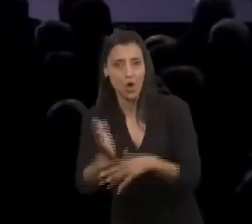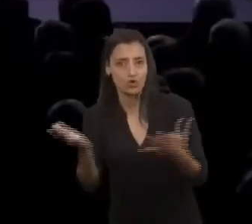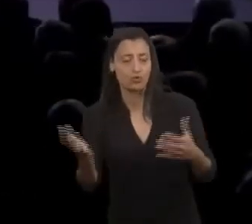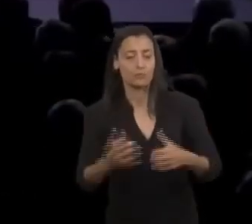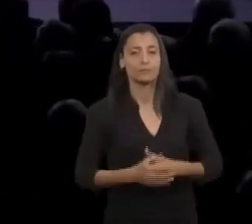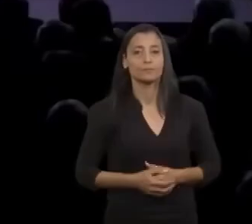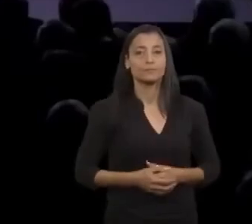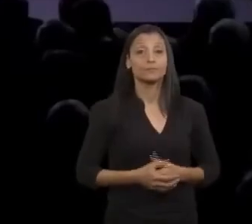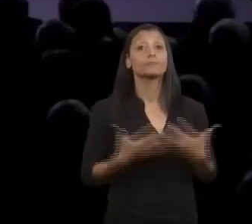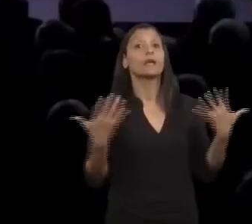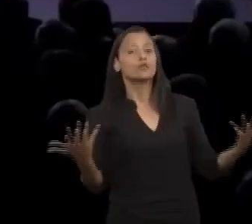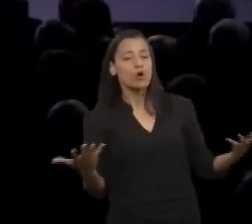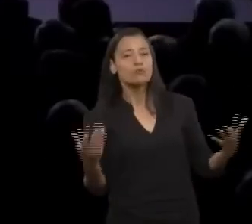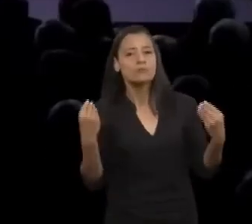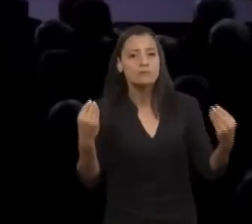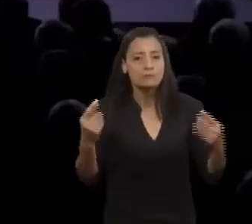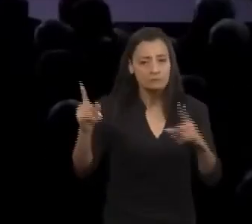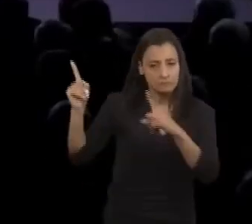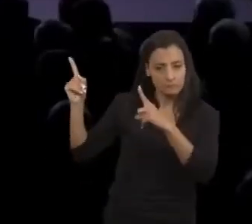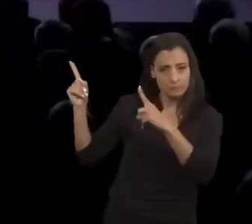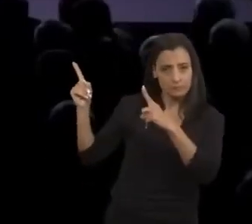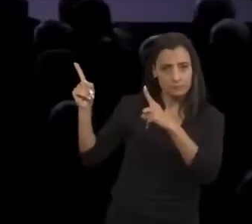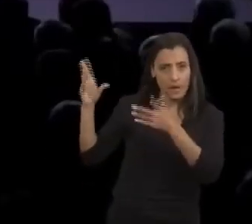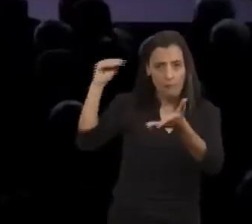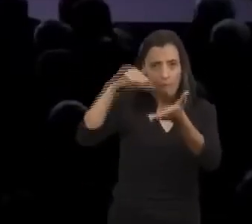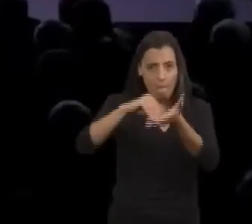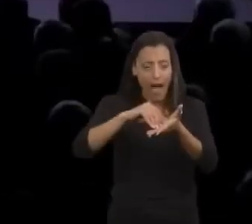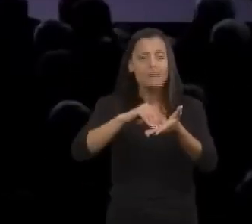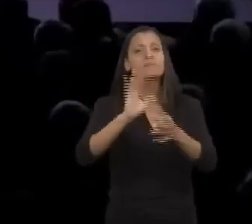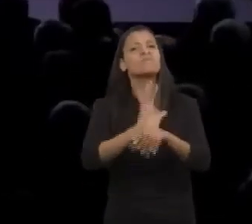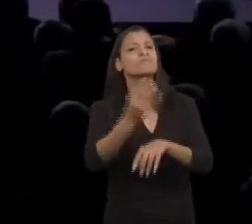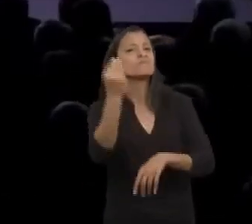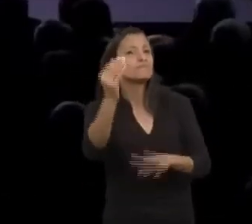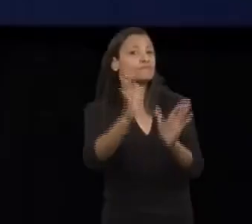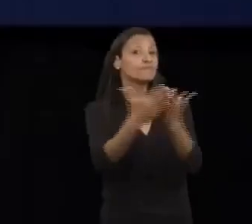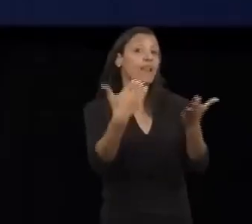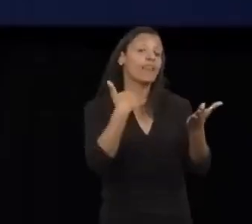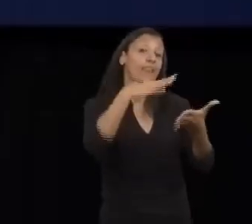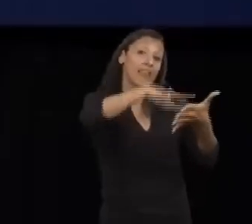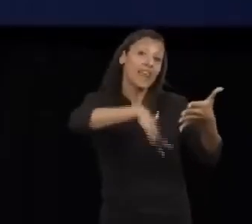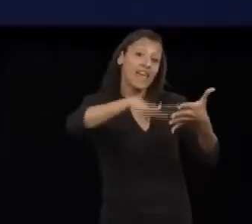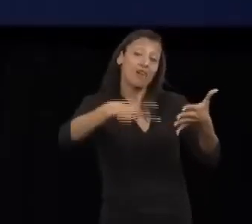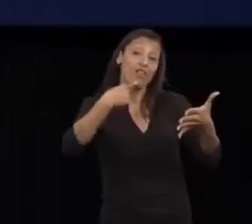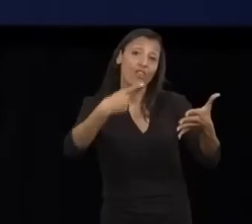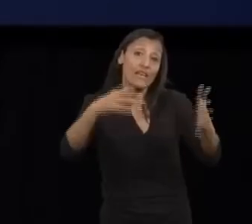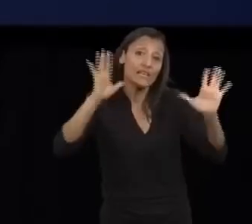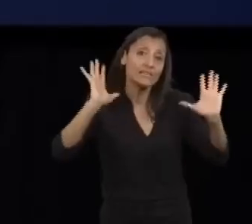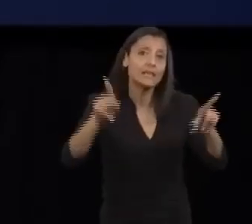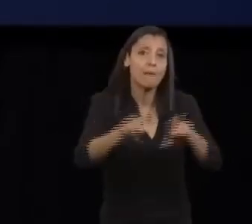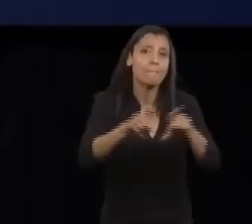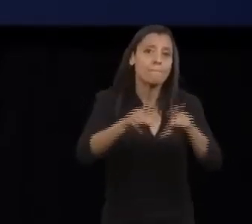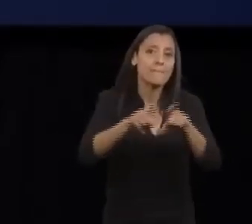What happens is that literature, as a consequence of what was the Keynesianism,